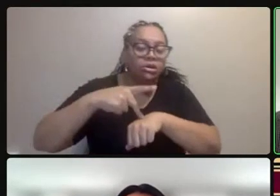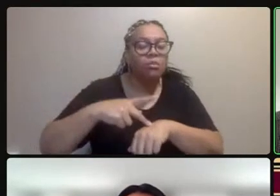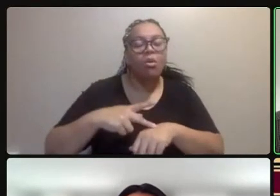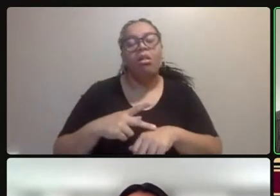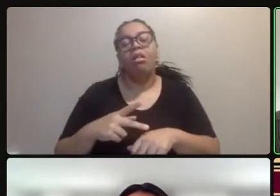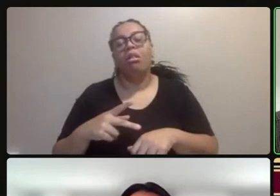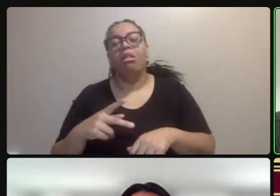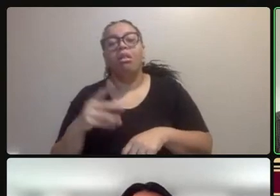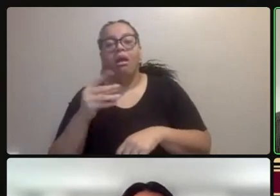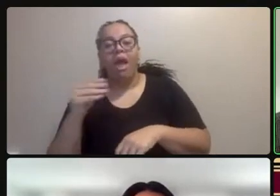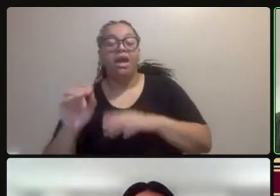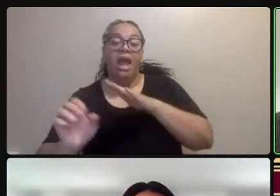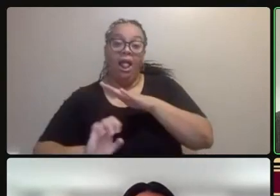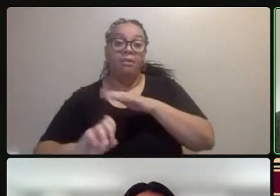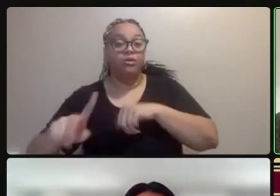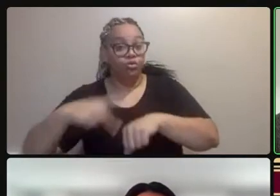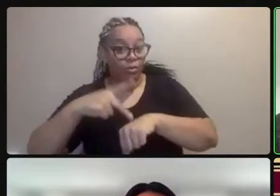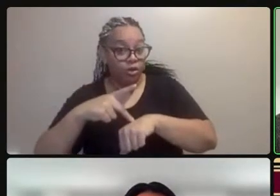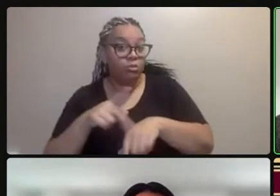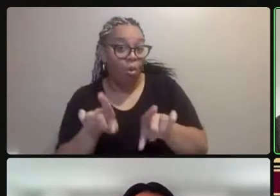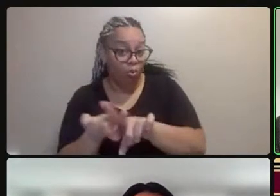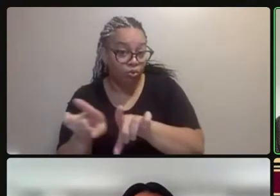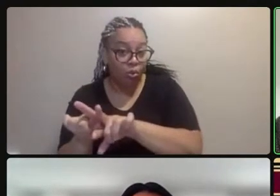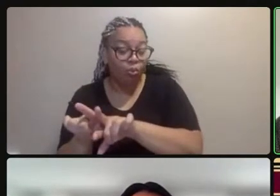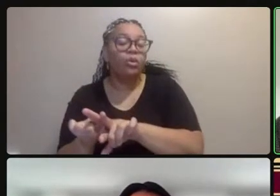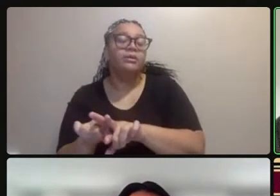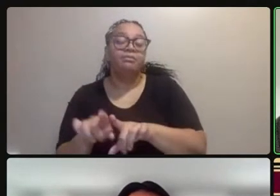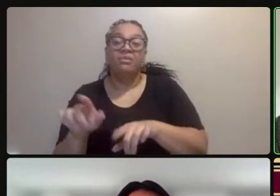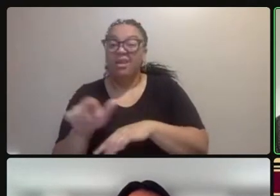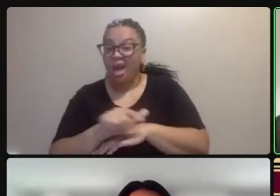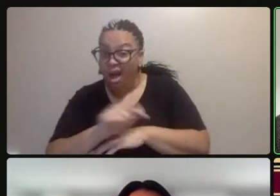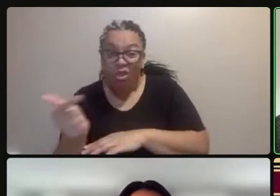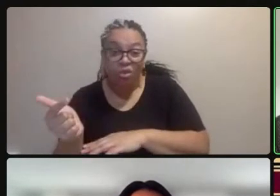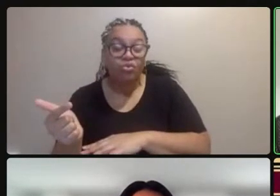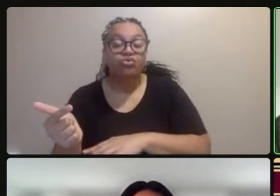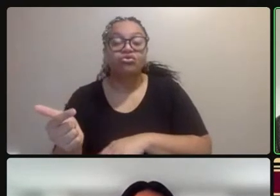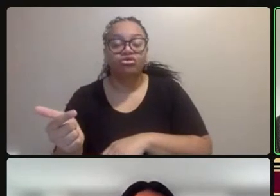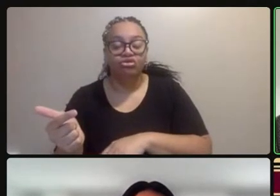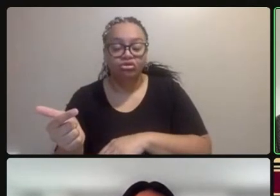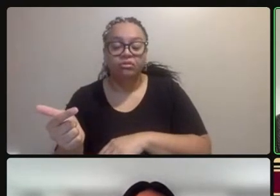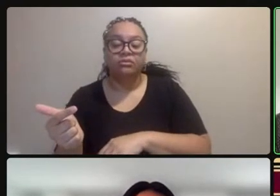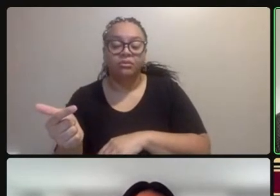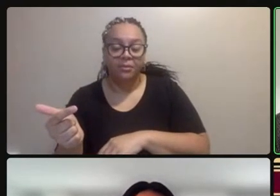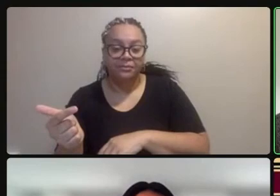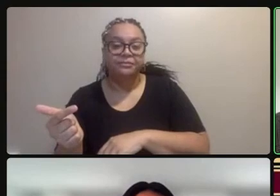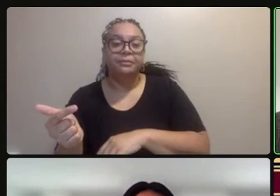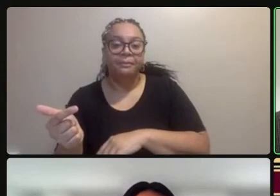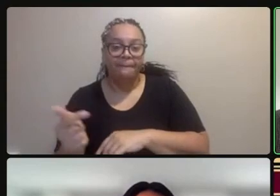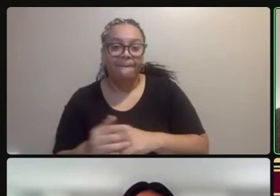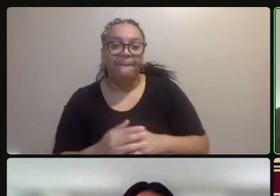EXPERIENCE AS A TEACHER COUNSELOR, A MIDDLE SCHOOL VISE